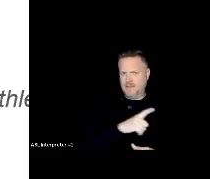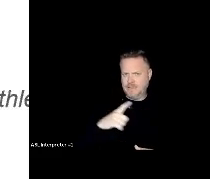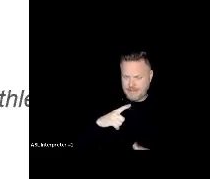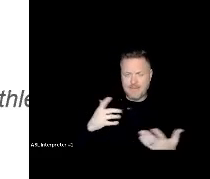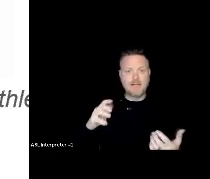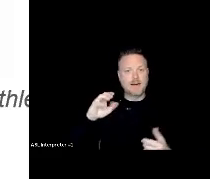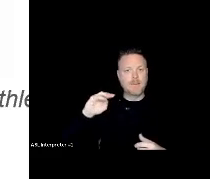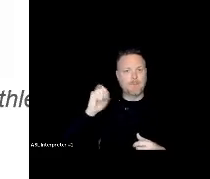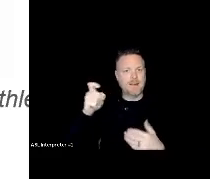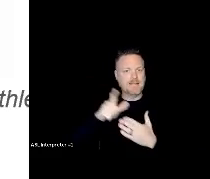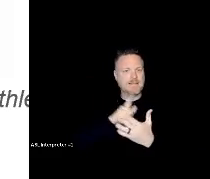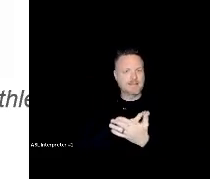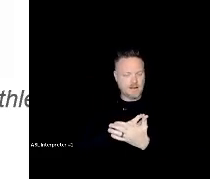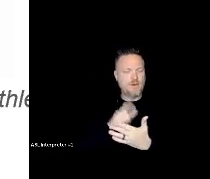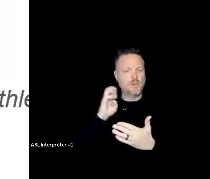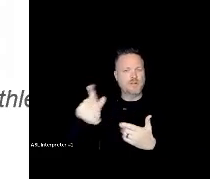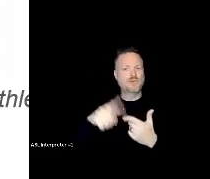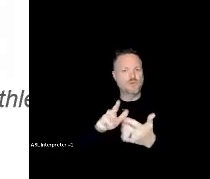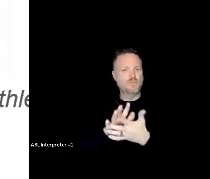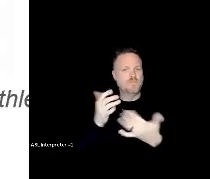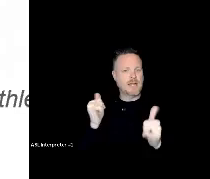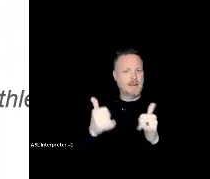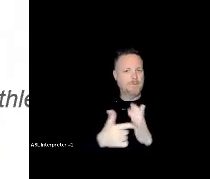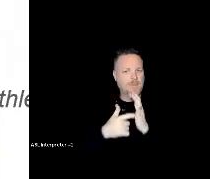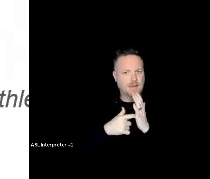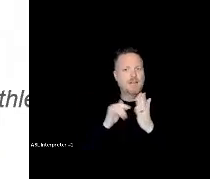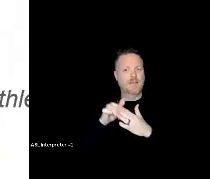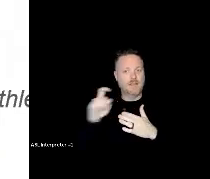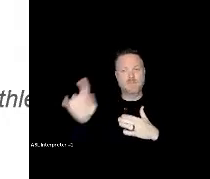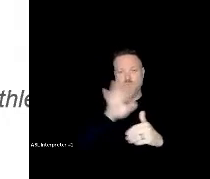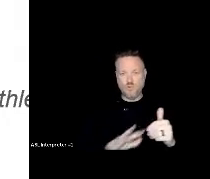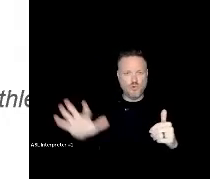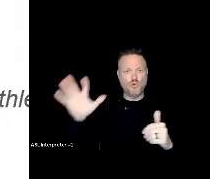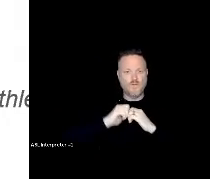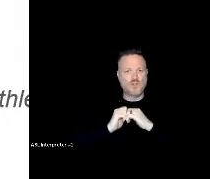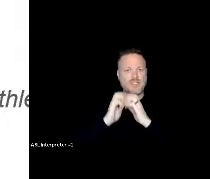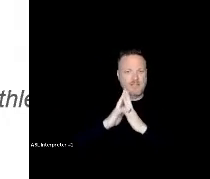the return to play mandates law have been nearly universally implemented in Oregon high schools.